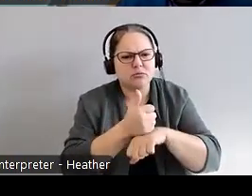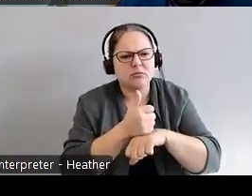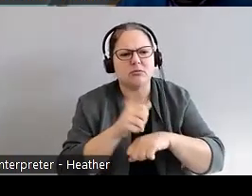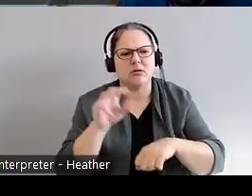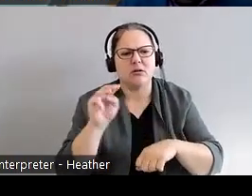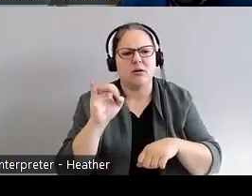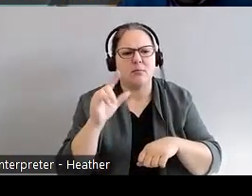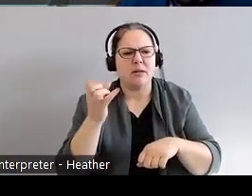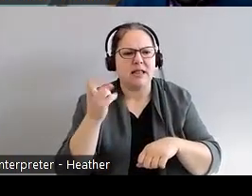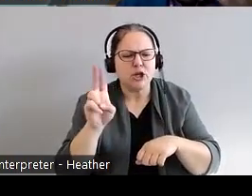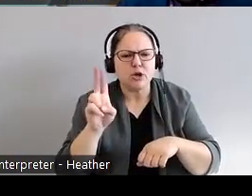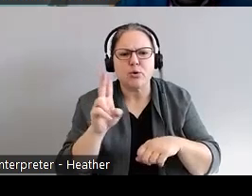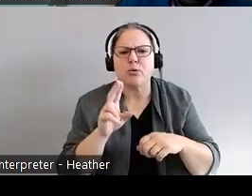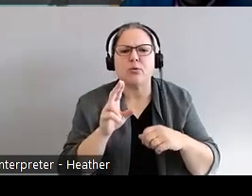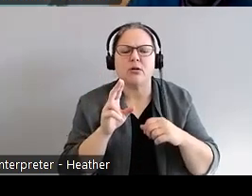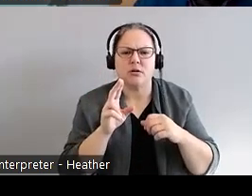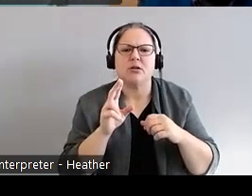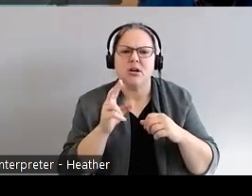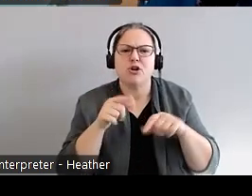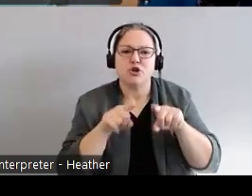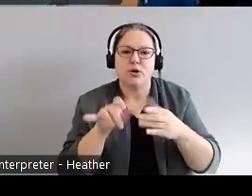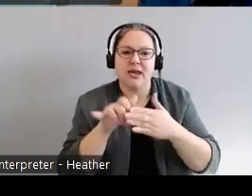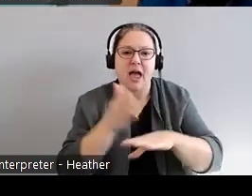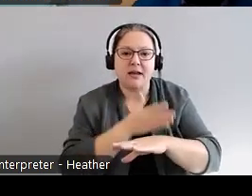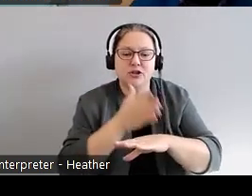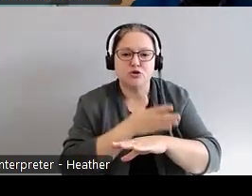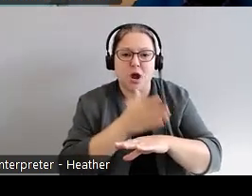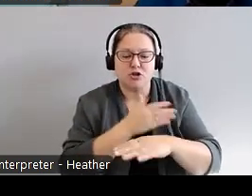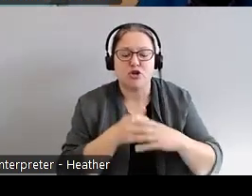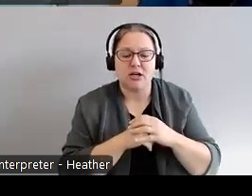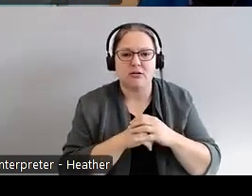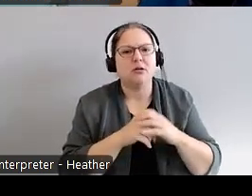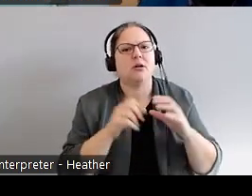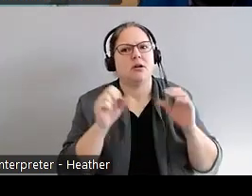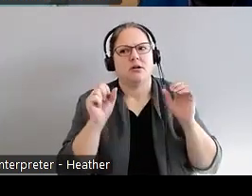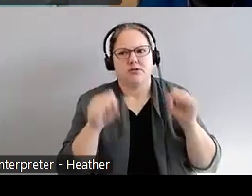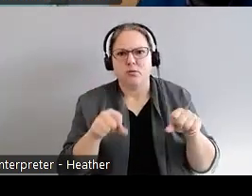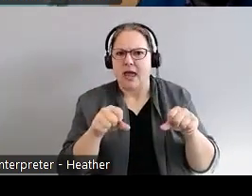unit uh during the reconstruction so that it's uh conducive and therapeutic for patients who